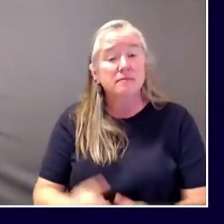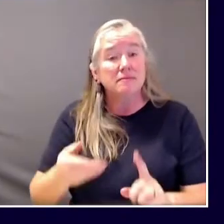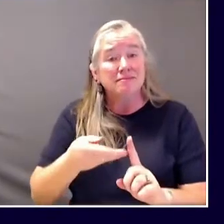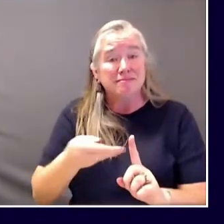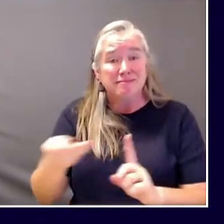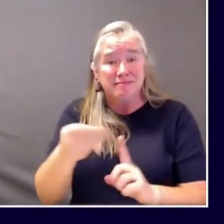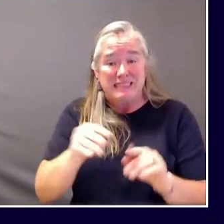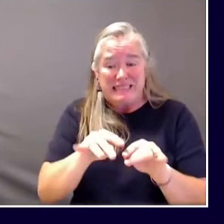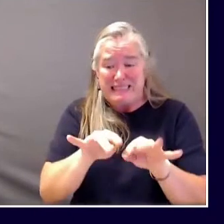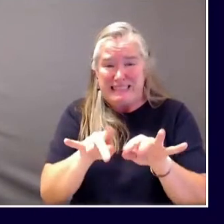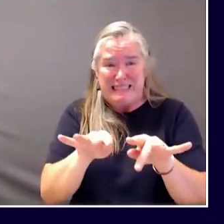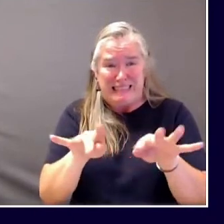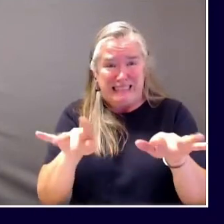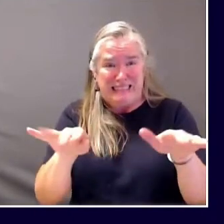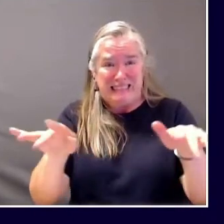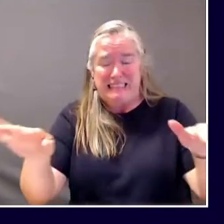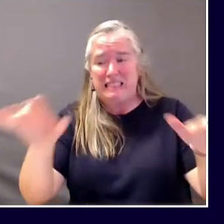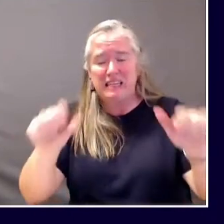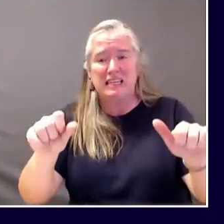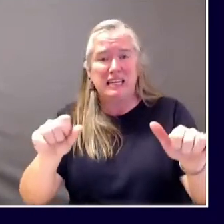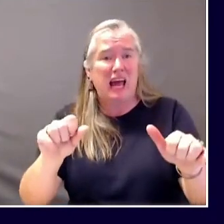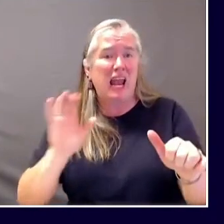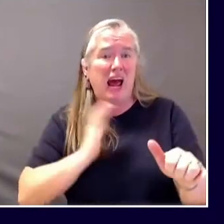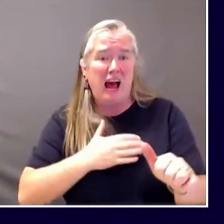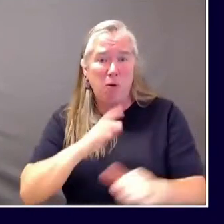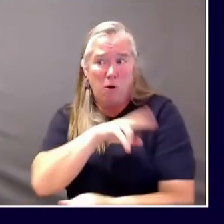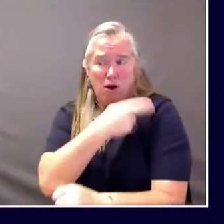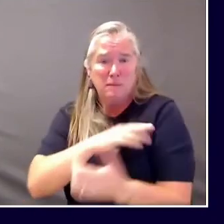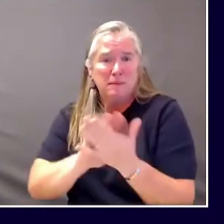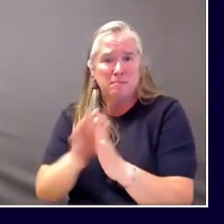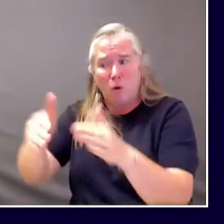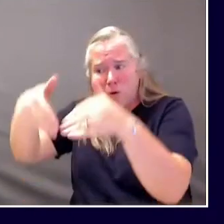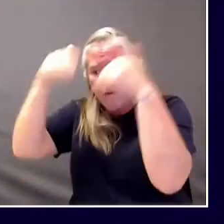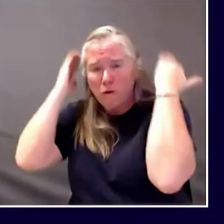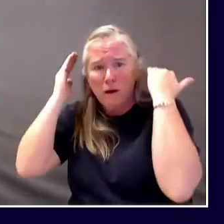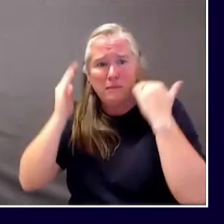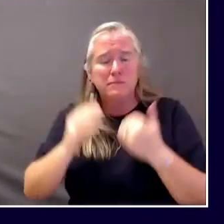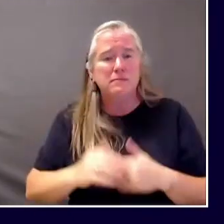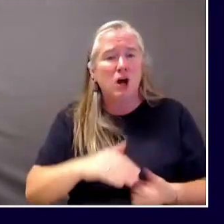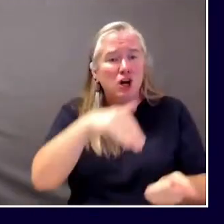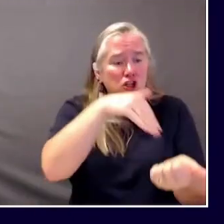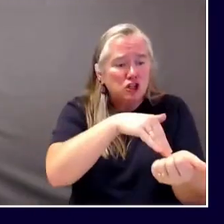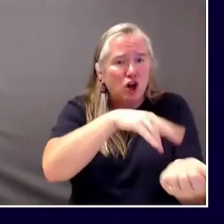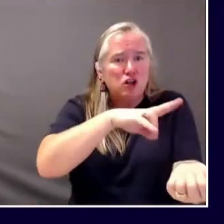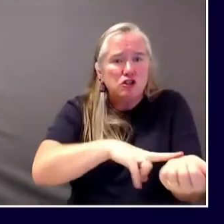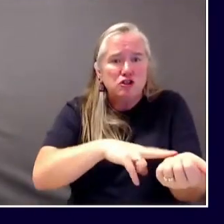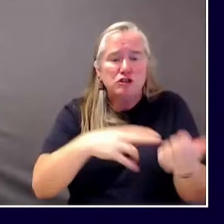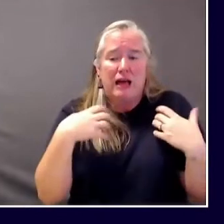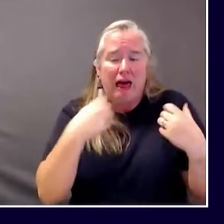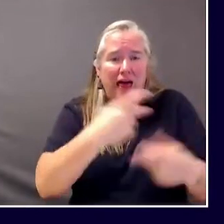and the second are valuable health care workers